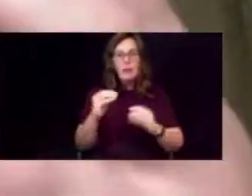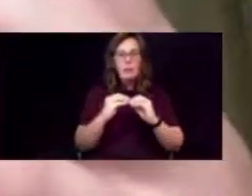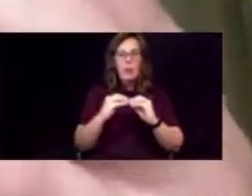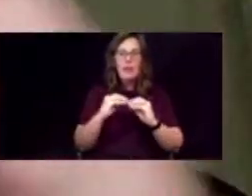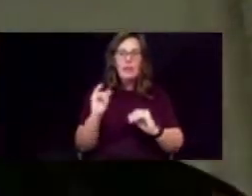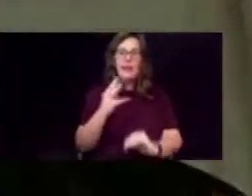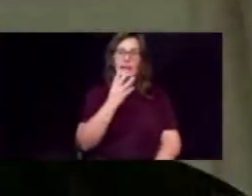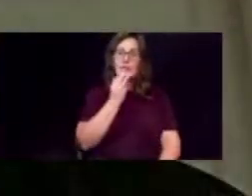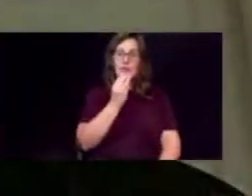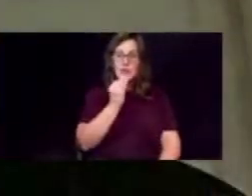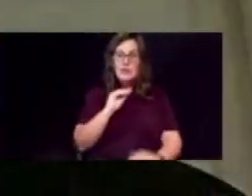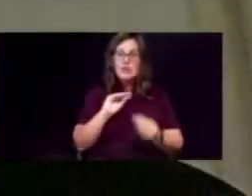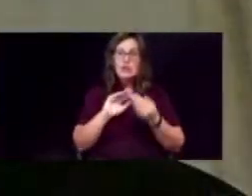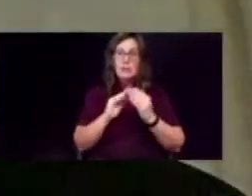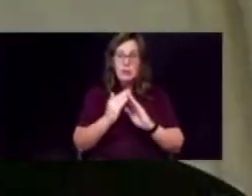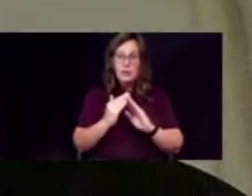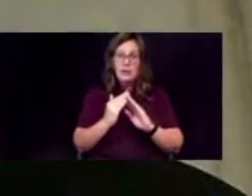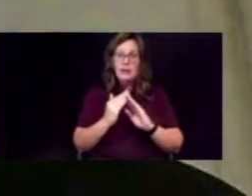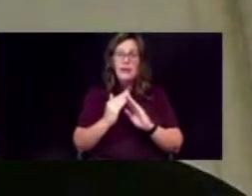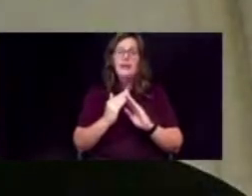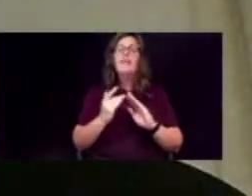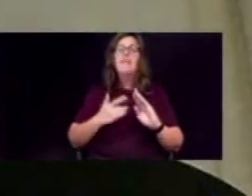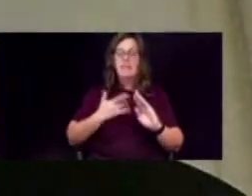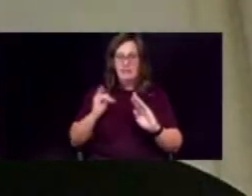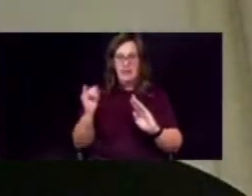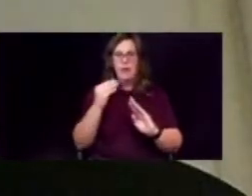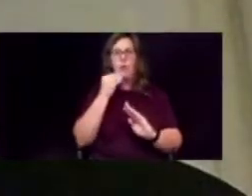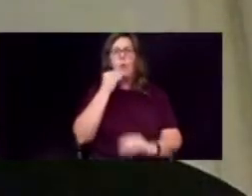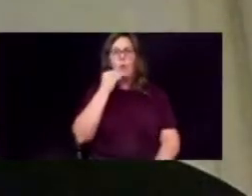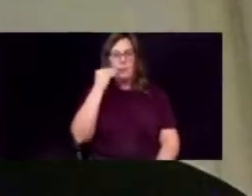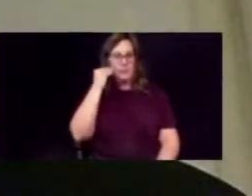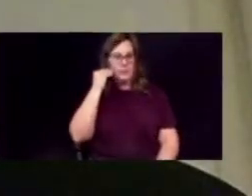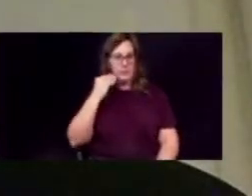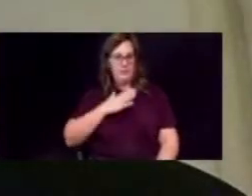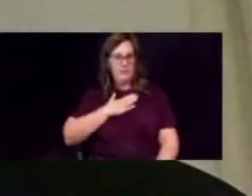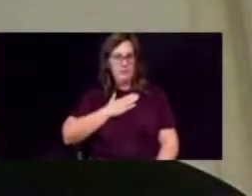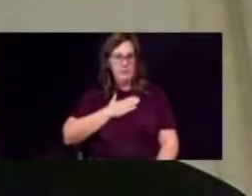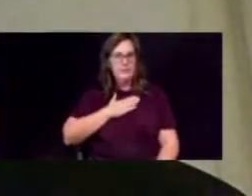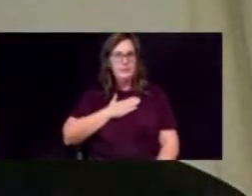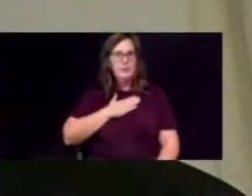lincoln nebraska feels like my home um you know there's like about 600 families total